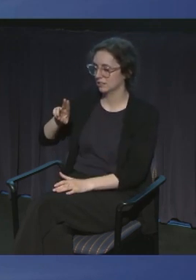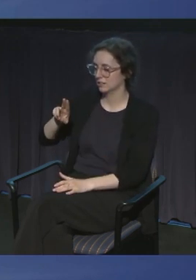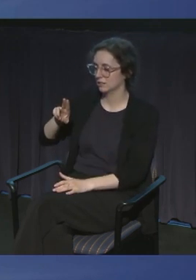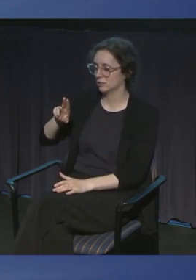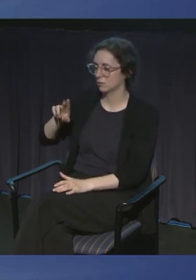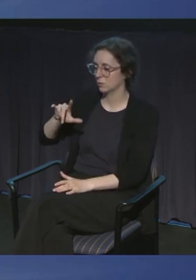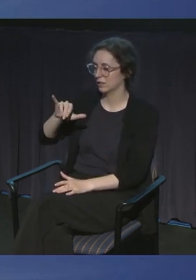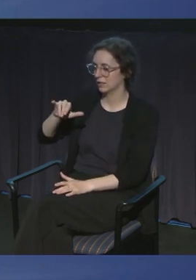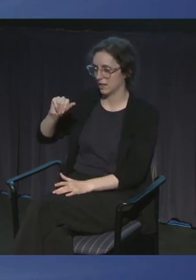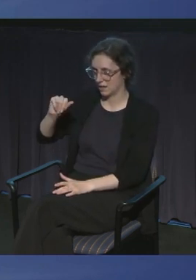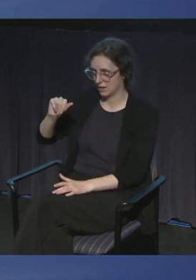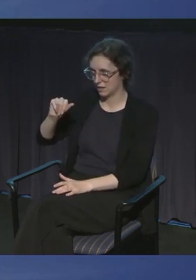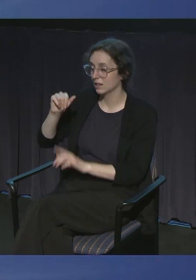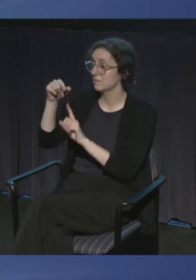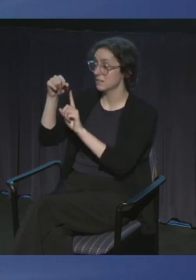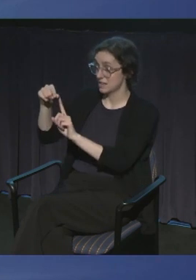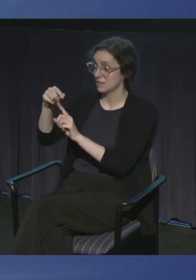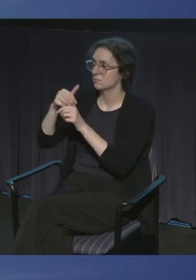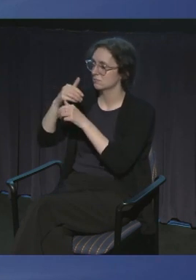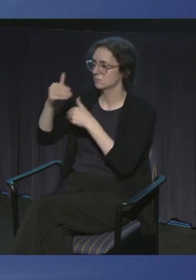I SHOULD SAY AT THIS POINT THAT WE ALSO HAVE A PAPER THAT LOOKS